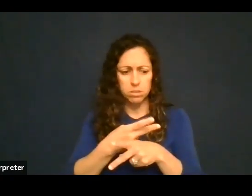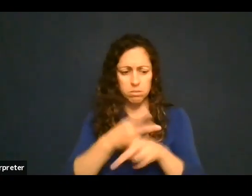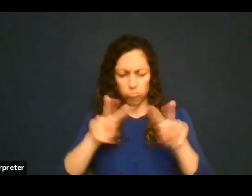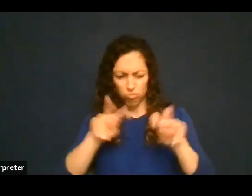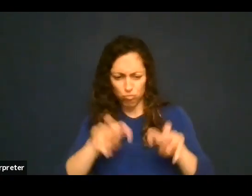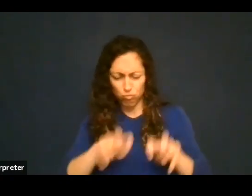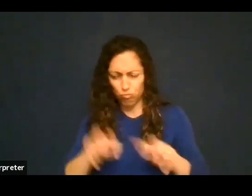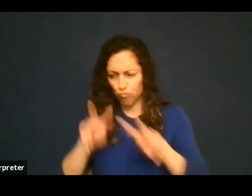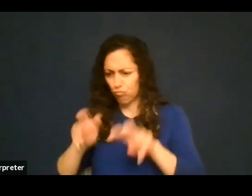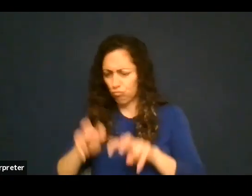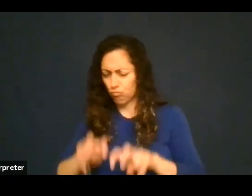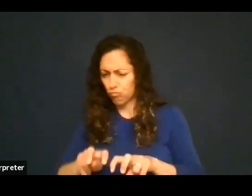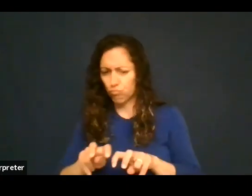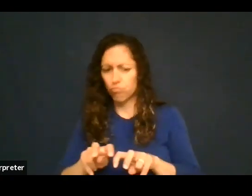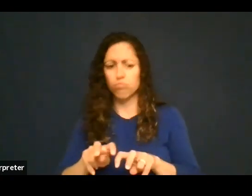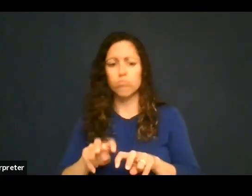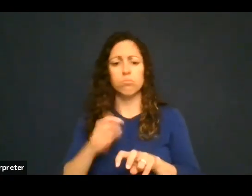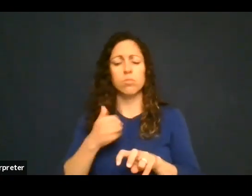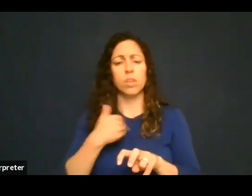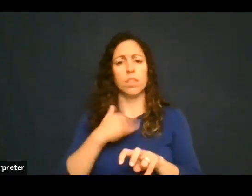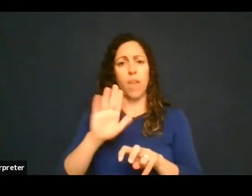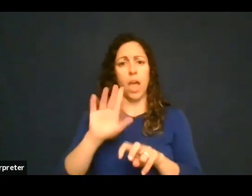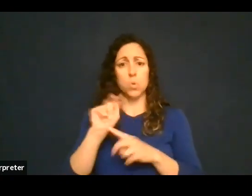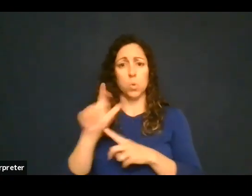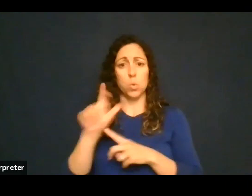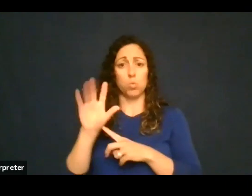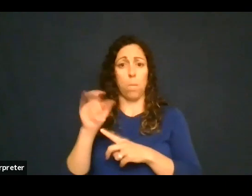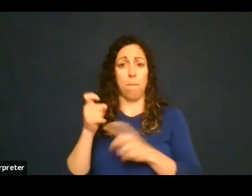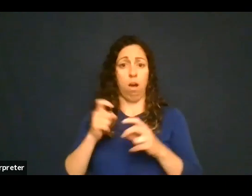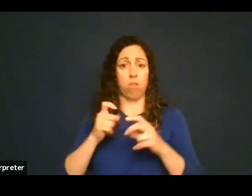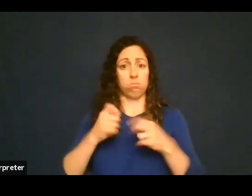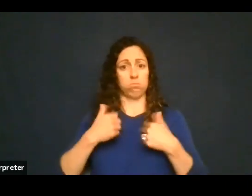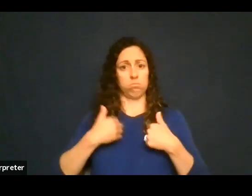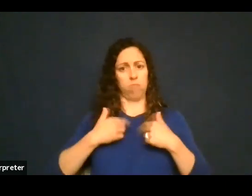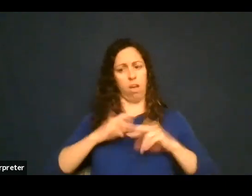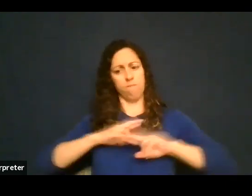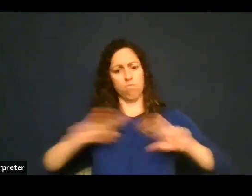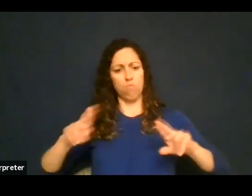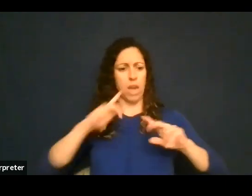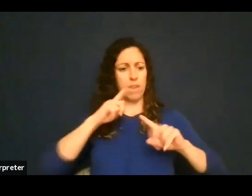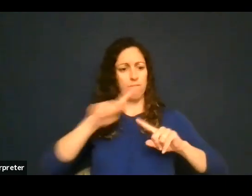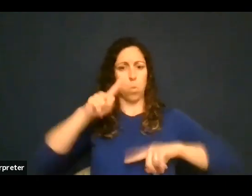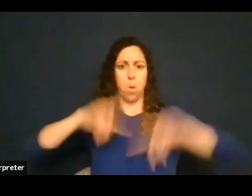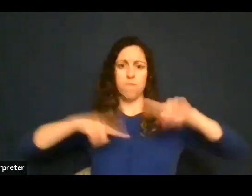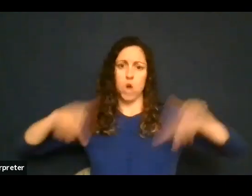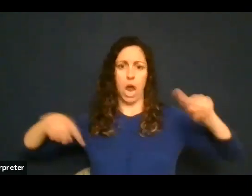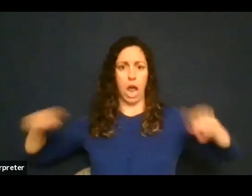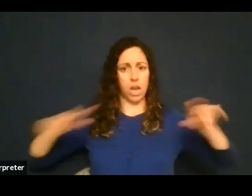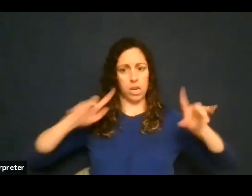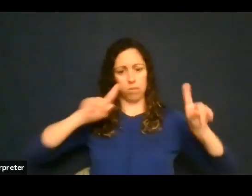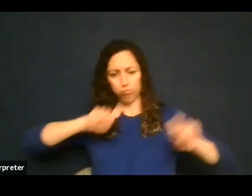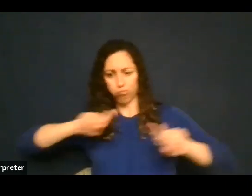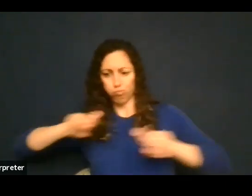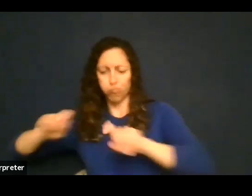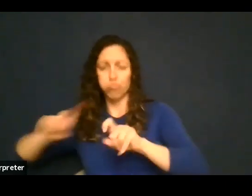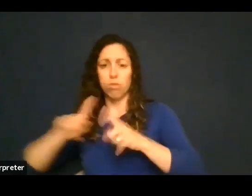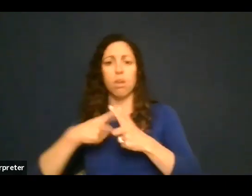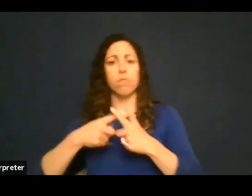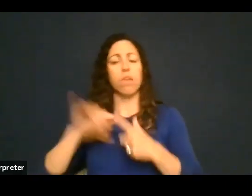And that, of course, will make it much easier, also, to run the clinical development trials for other Usher forms